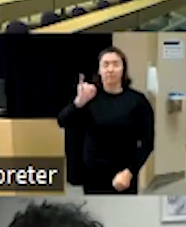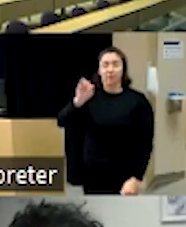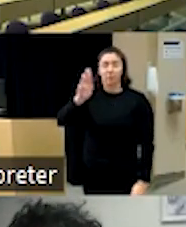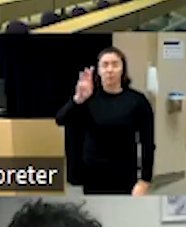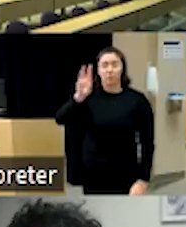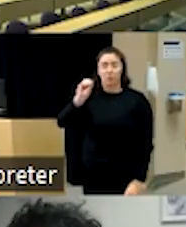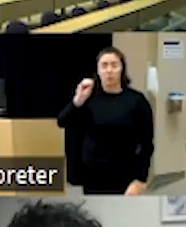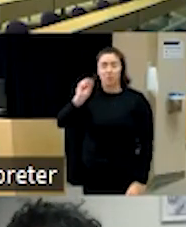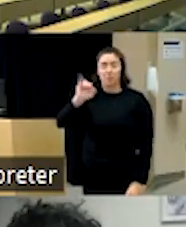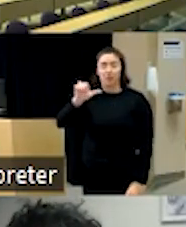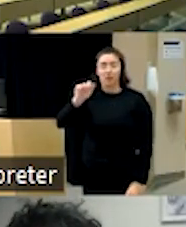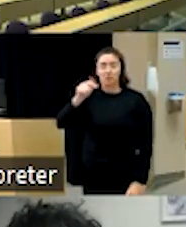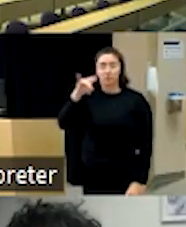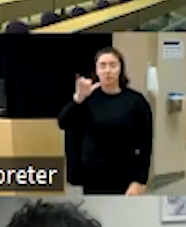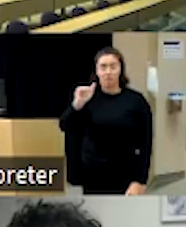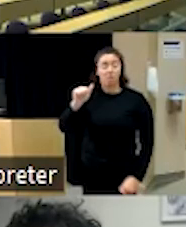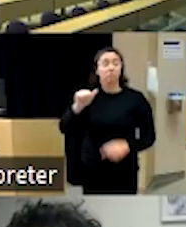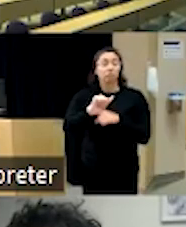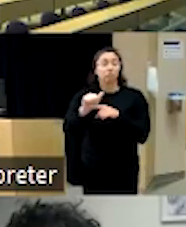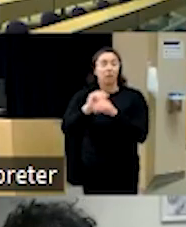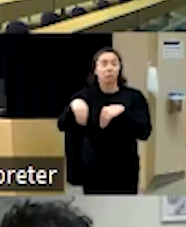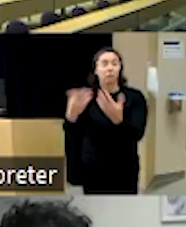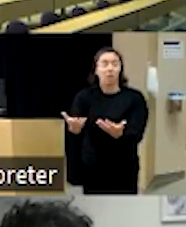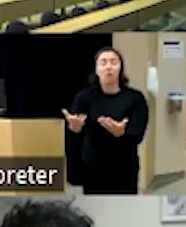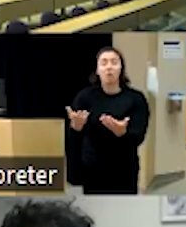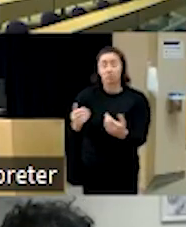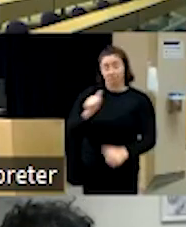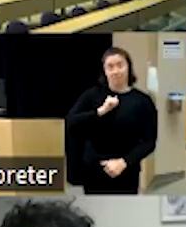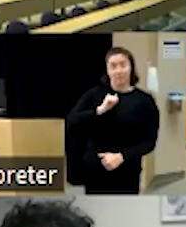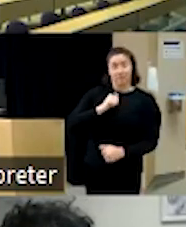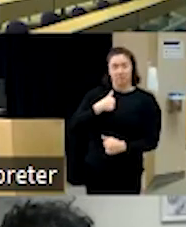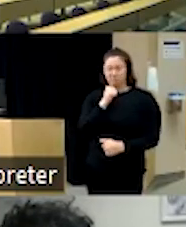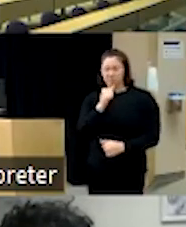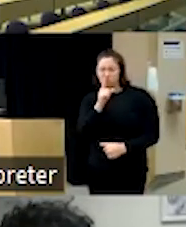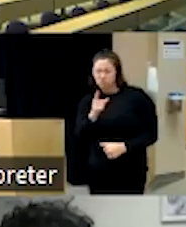to do some training and I was myself wasn't quite sure whether this was possible because they had